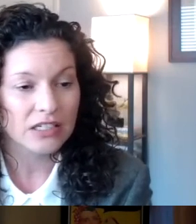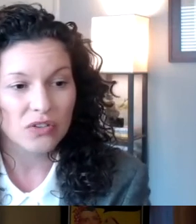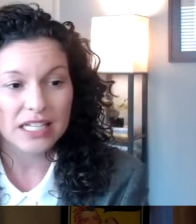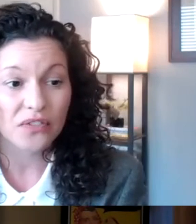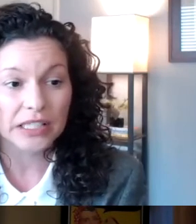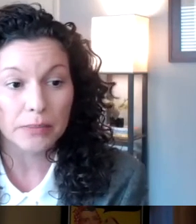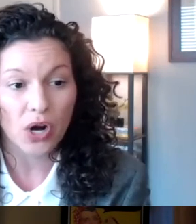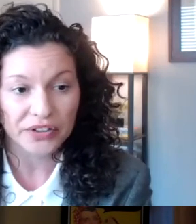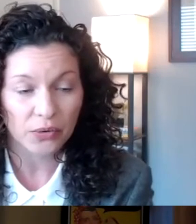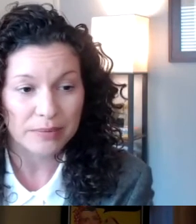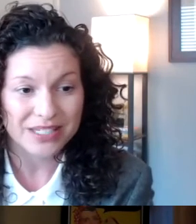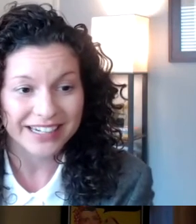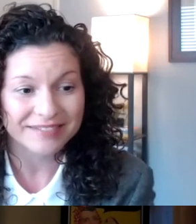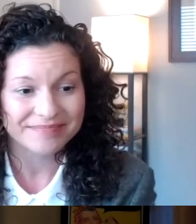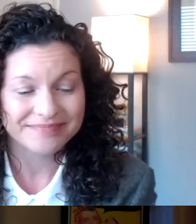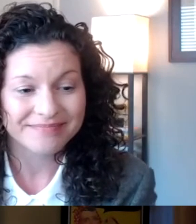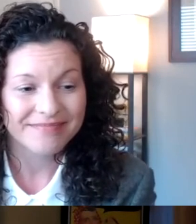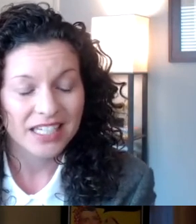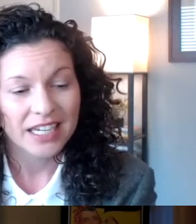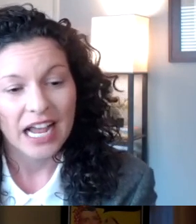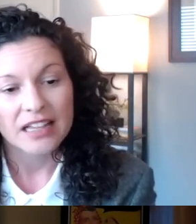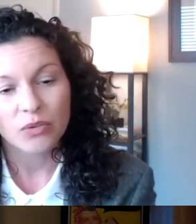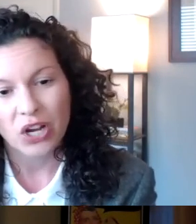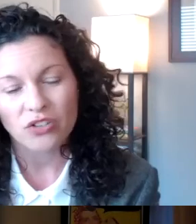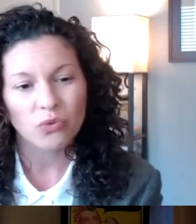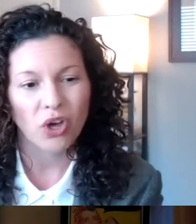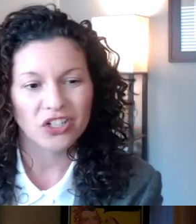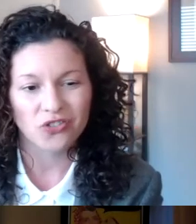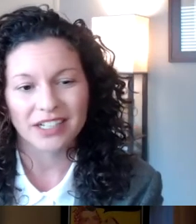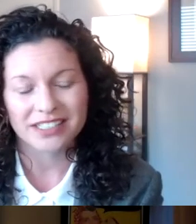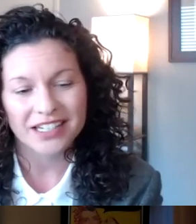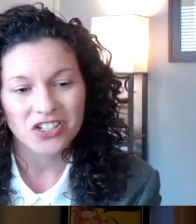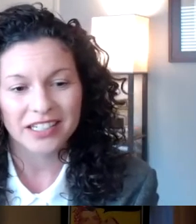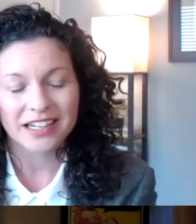So that's available on their website. And then we also wanted to draw attention